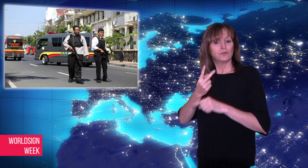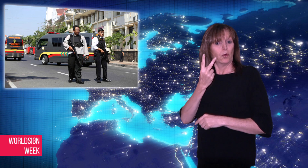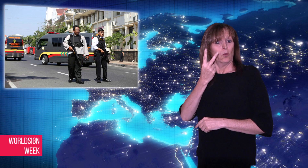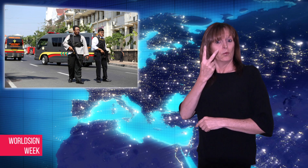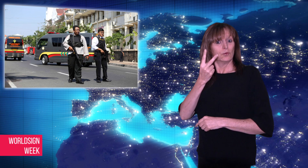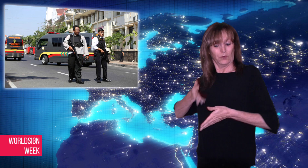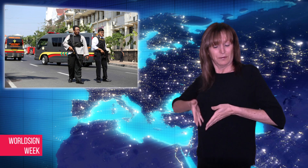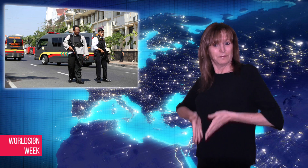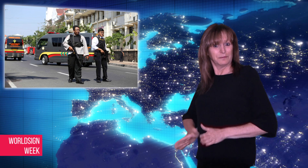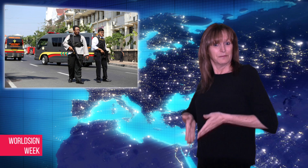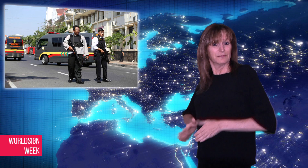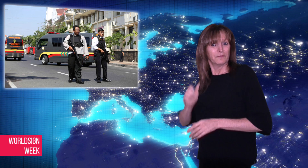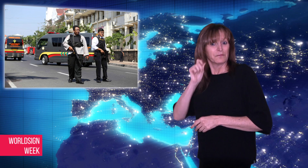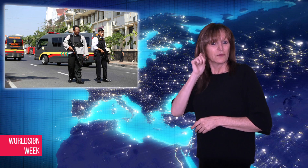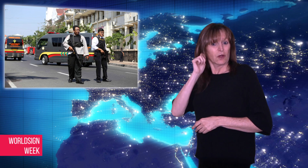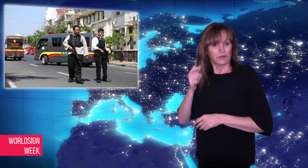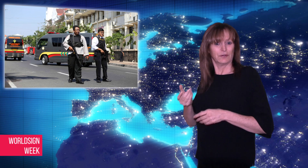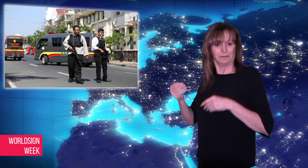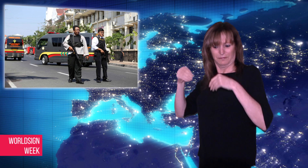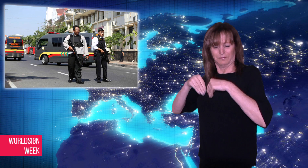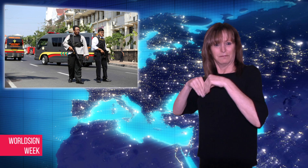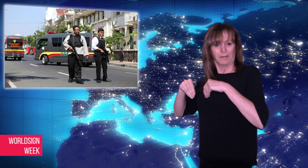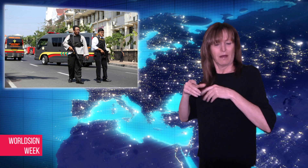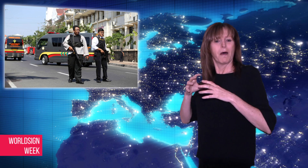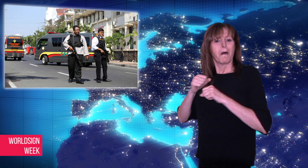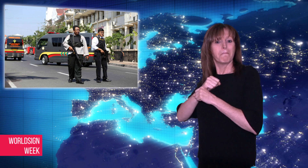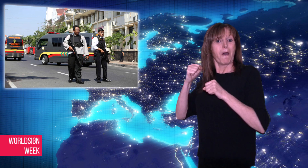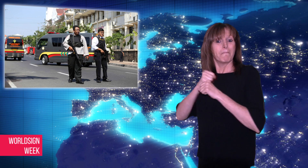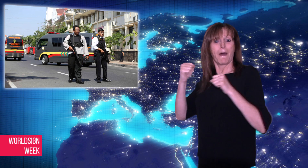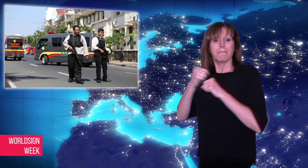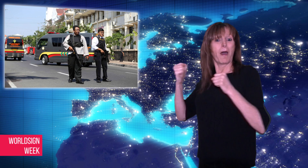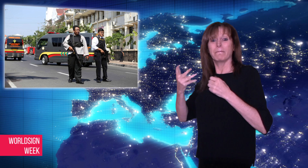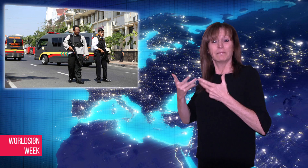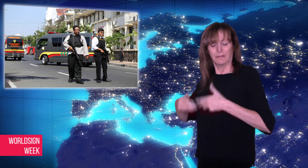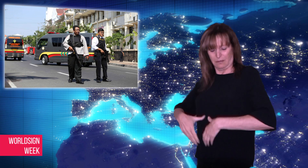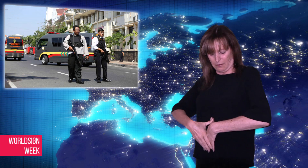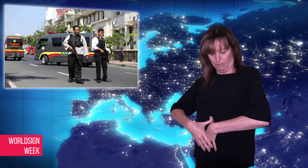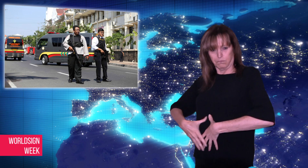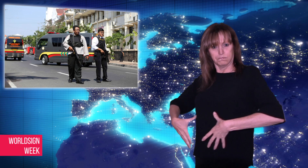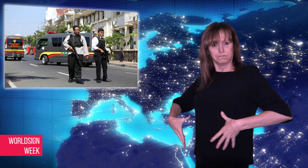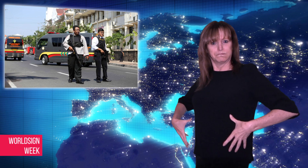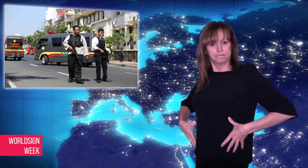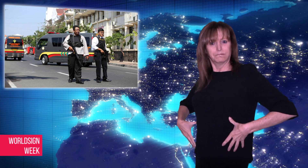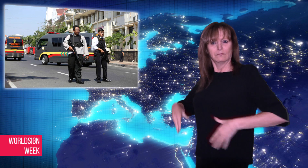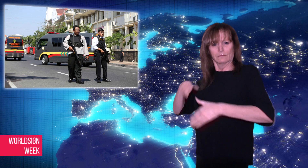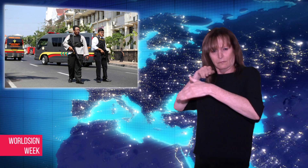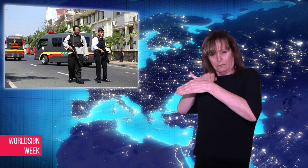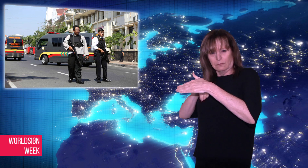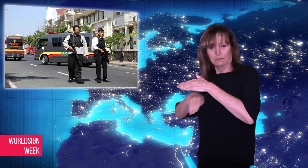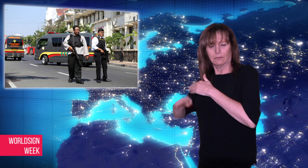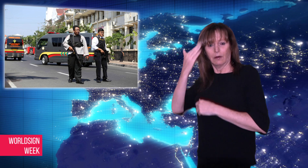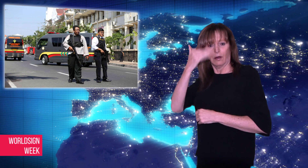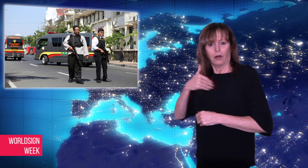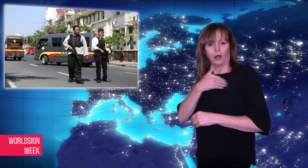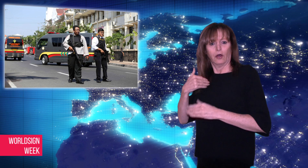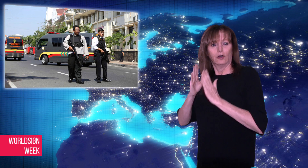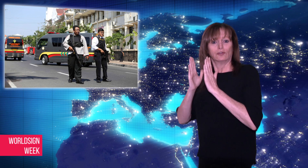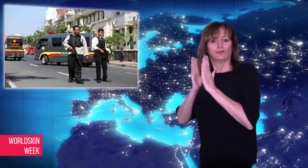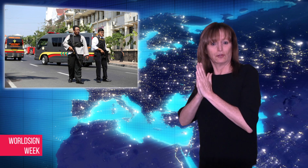adolescent sons rode a motorcycle ridden with explosives into the last